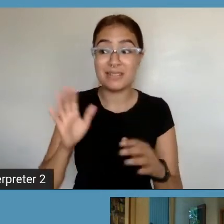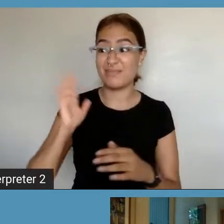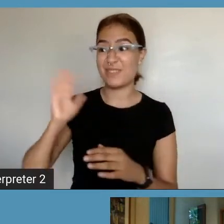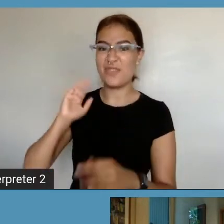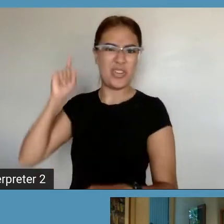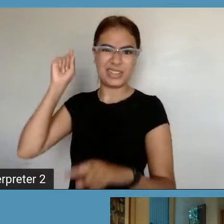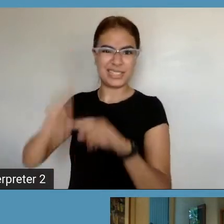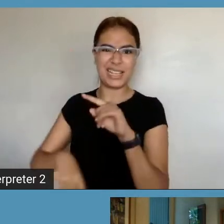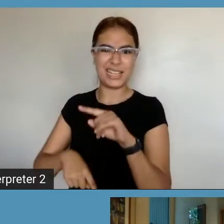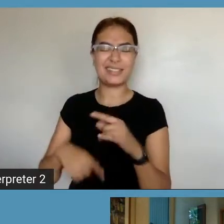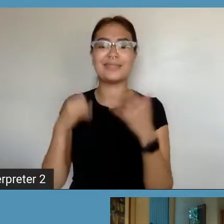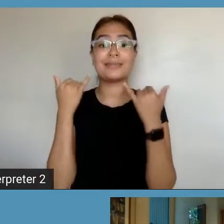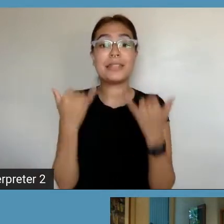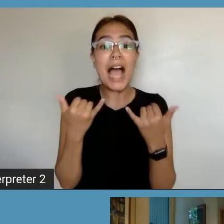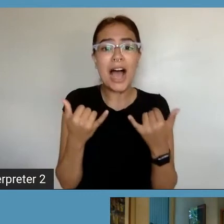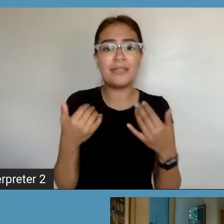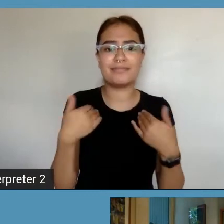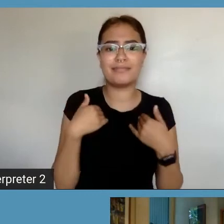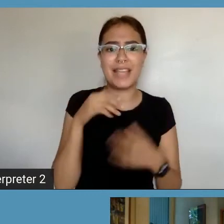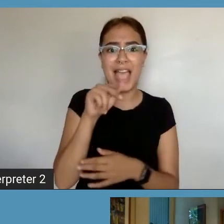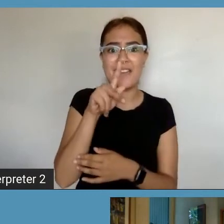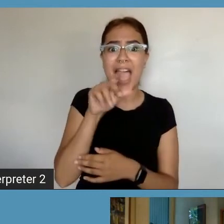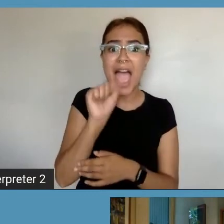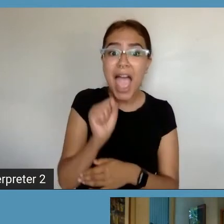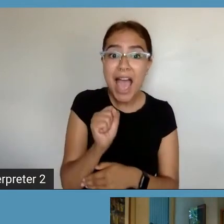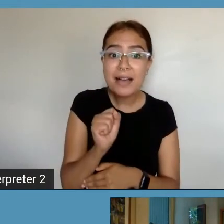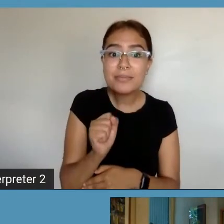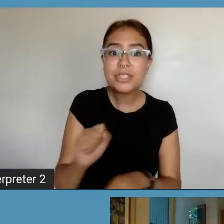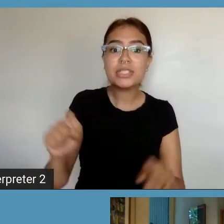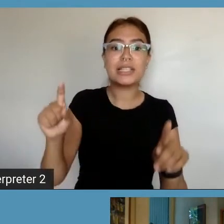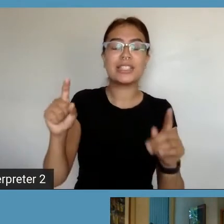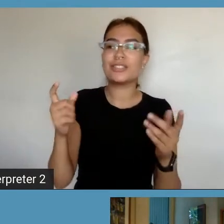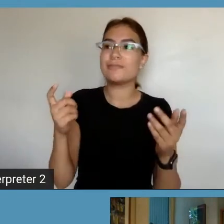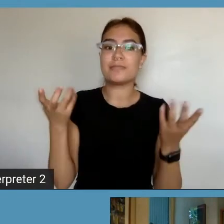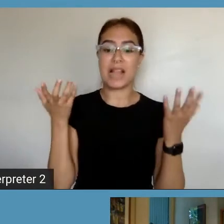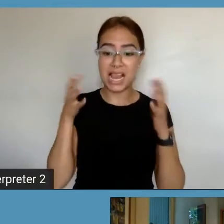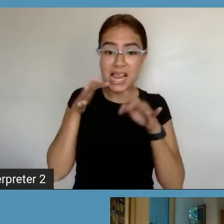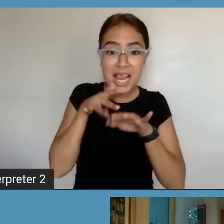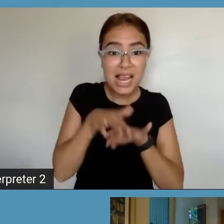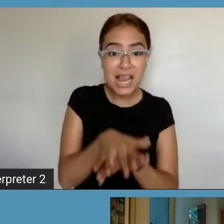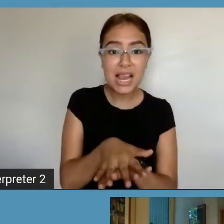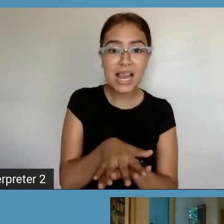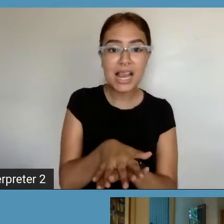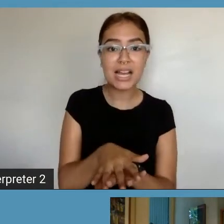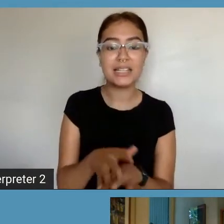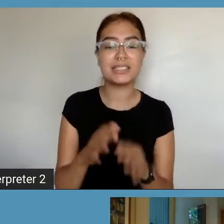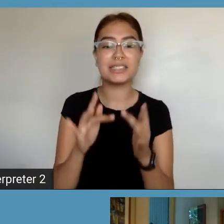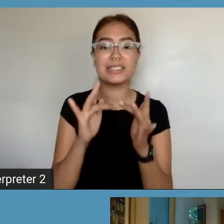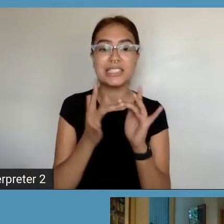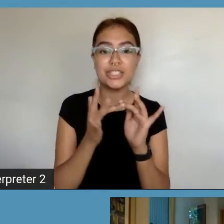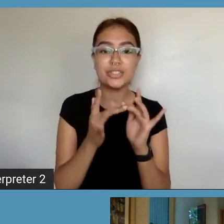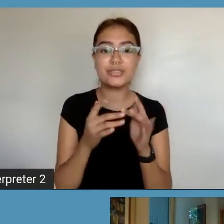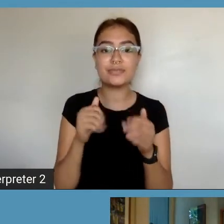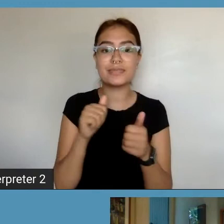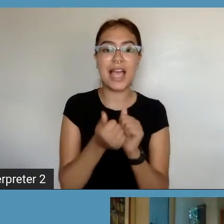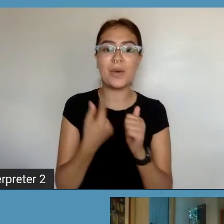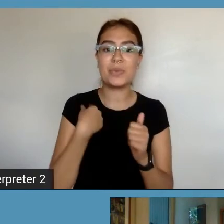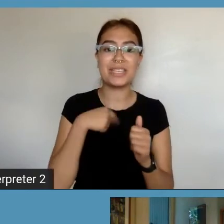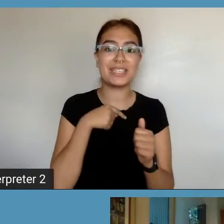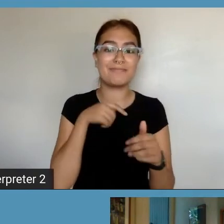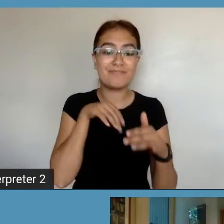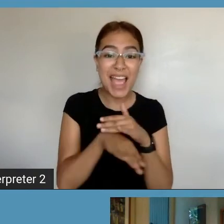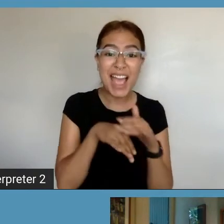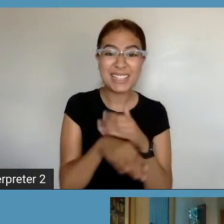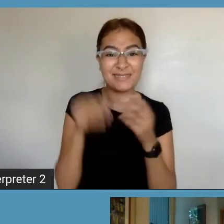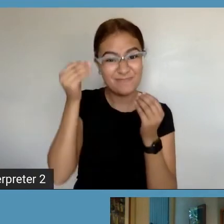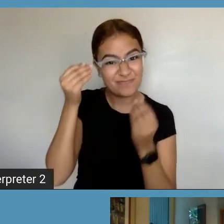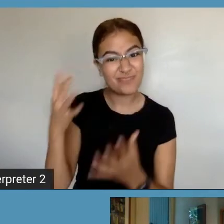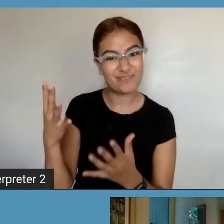it is revolutionized digital technologies and the way we are able to access information.